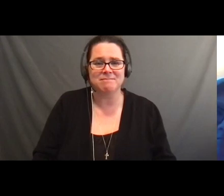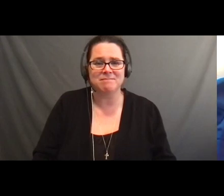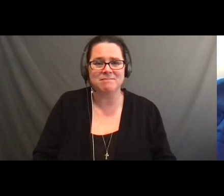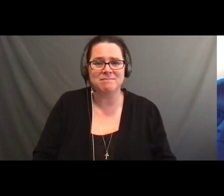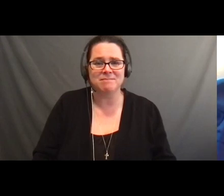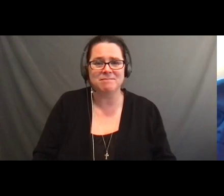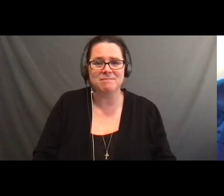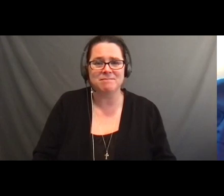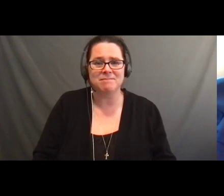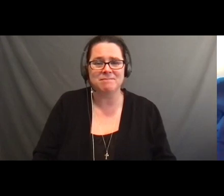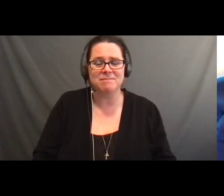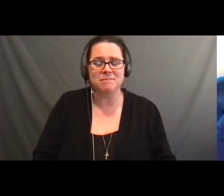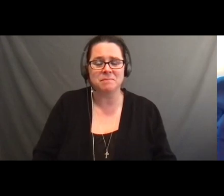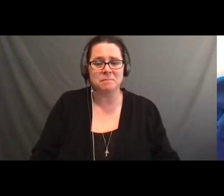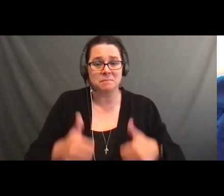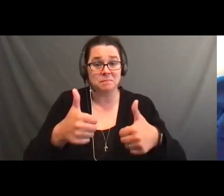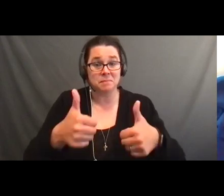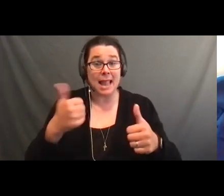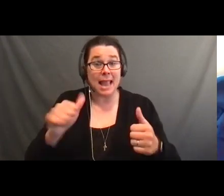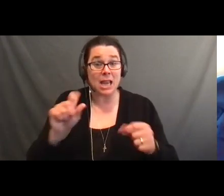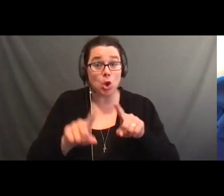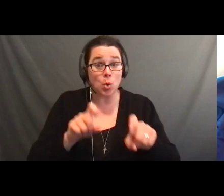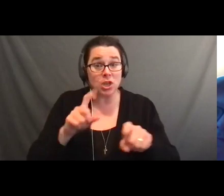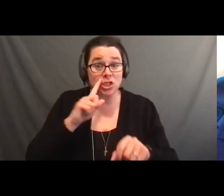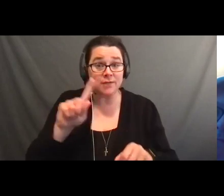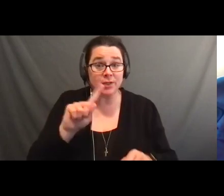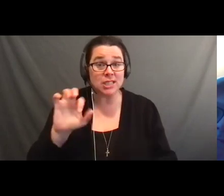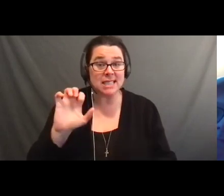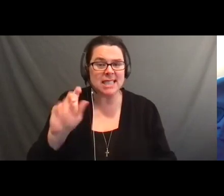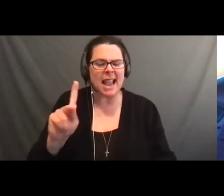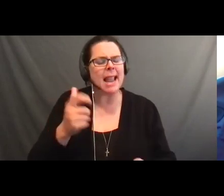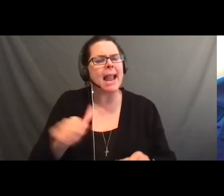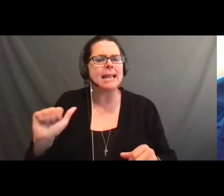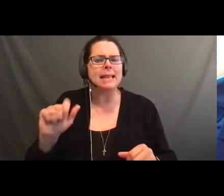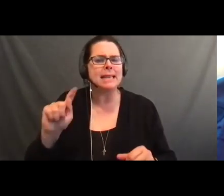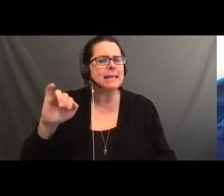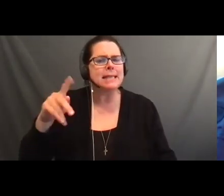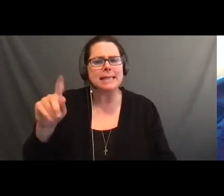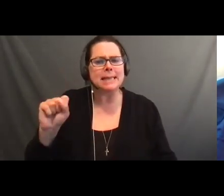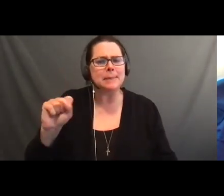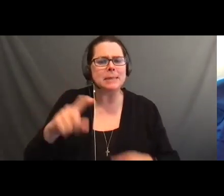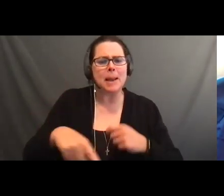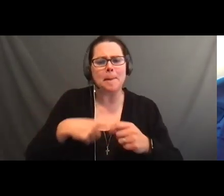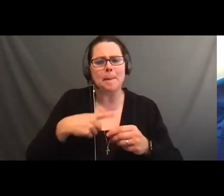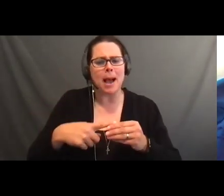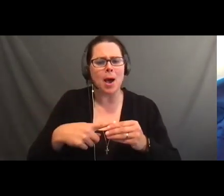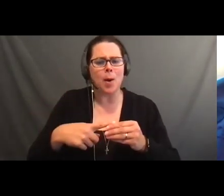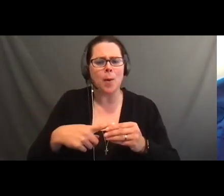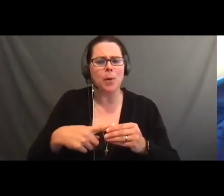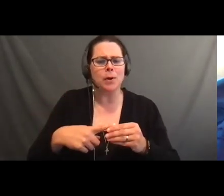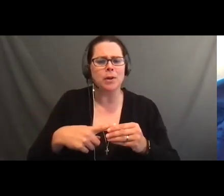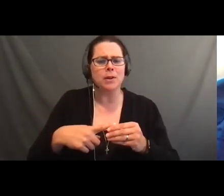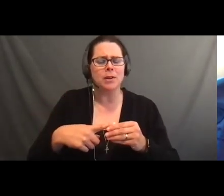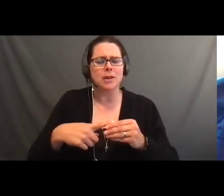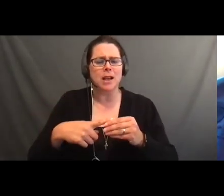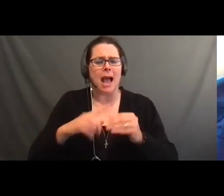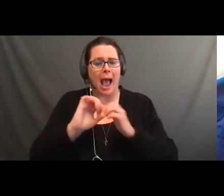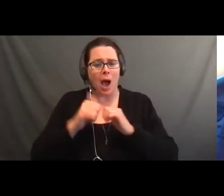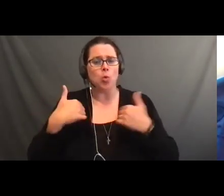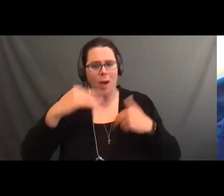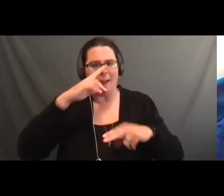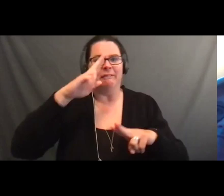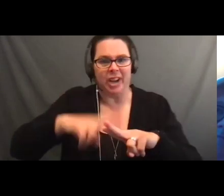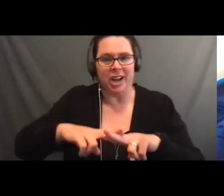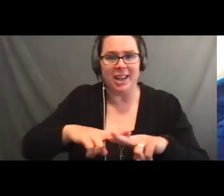All right. Any questions for Zack? Would anyone like any tips on how to have fun flossing teeth?